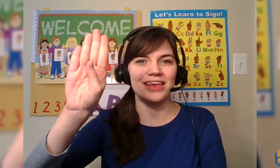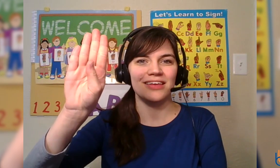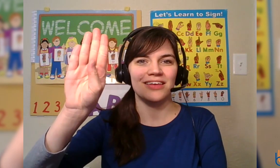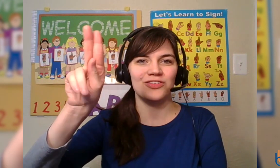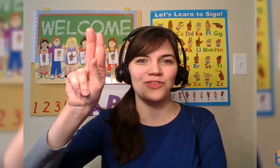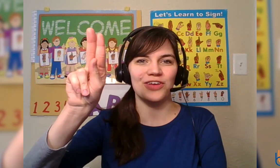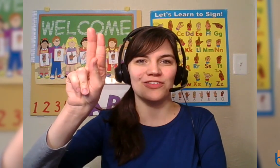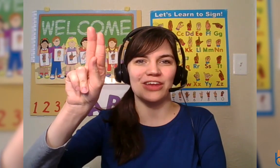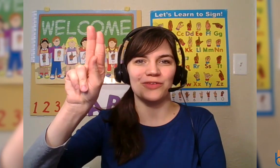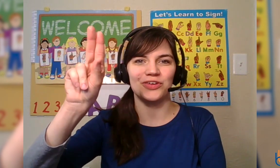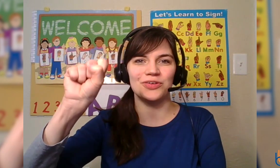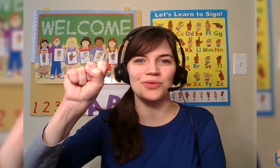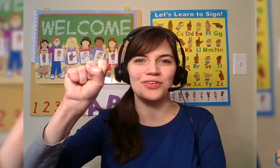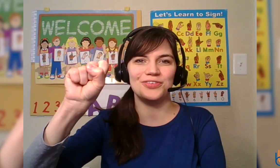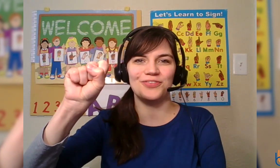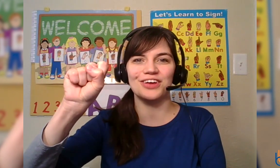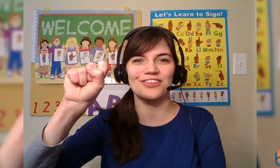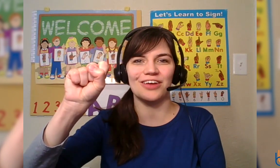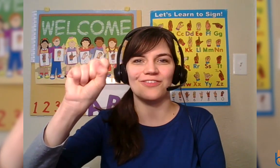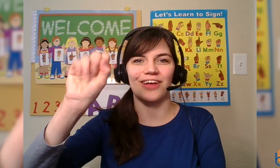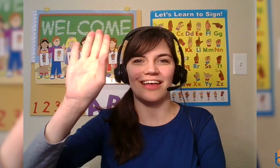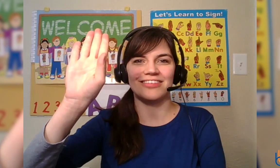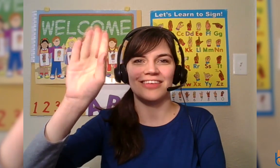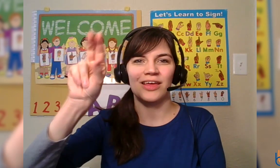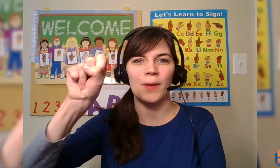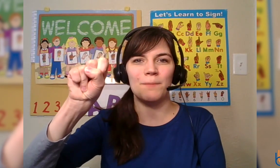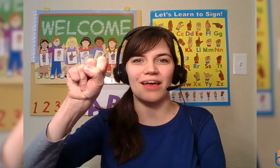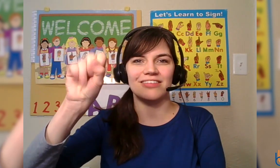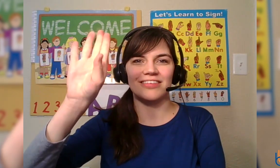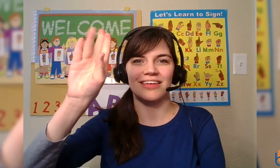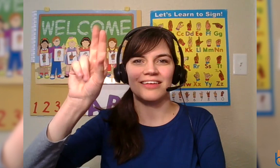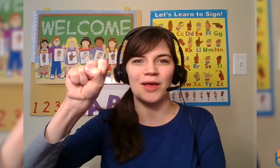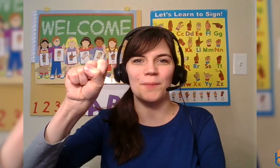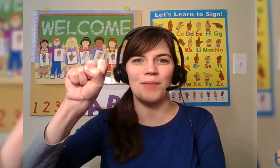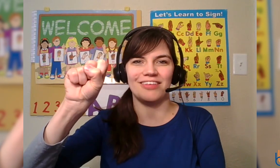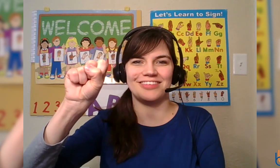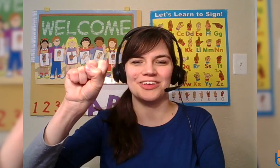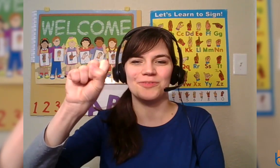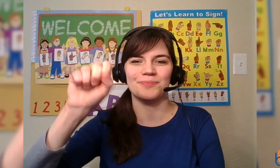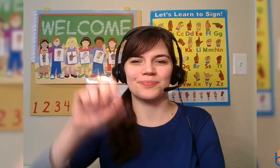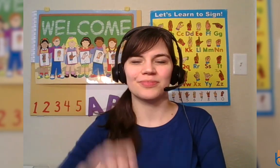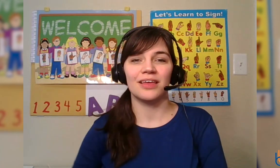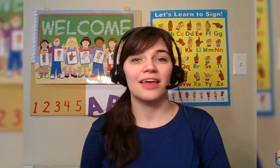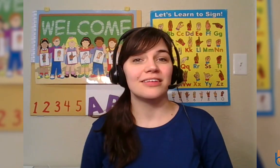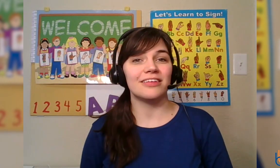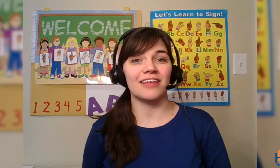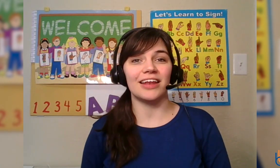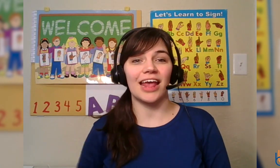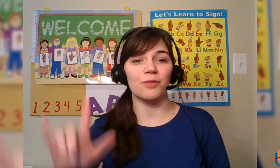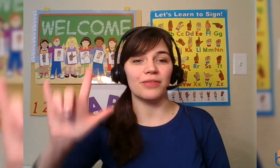two fingers down for -U- two fingers down for -S: bus. Bus. To sign airplane,